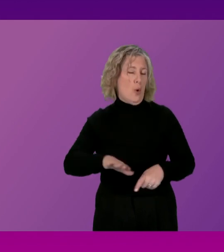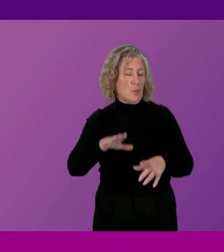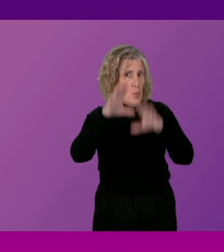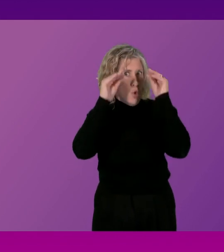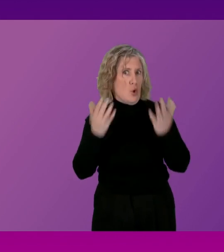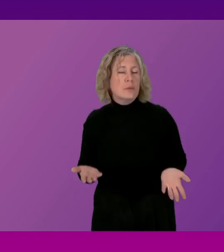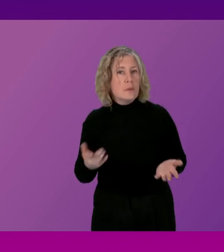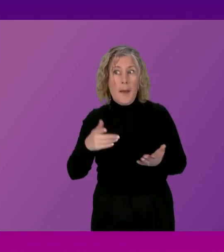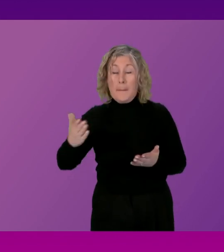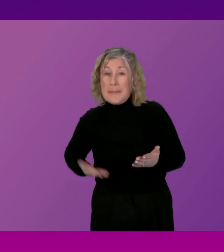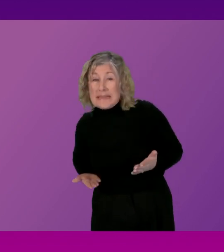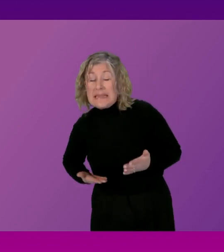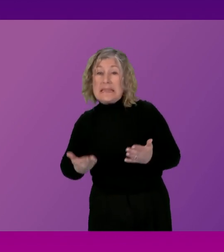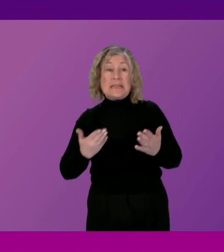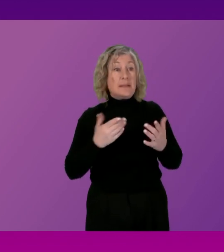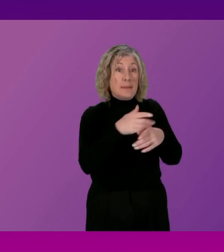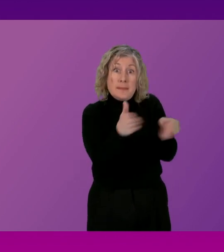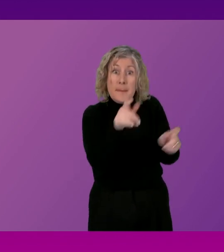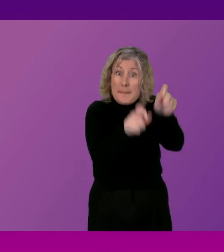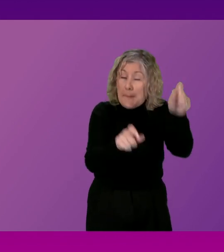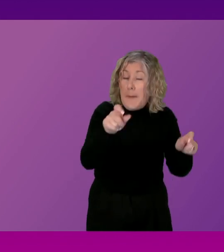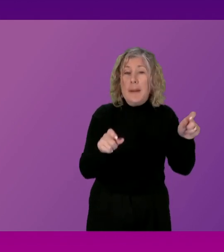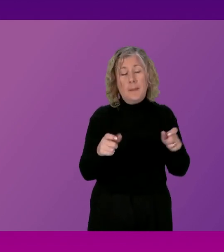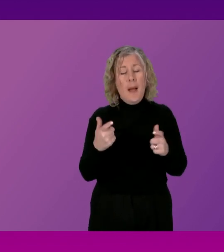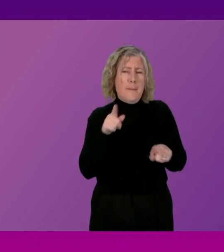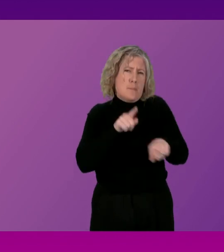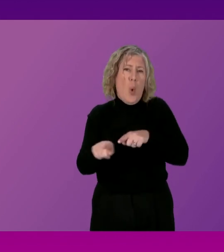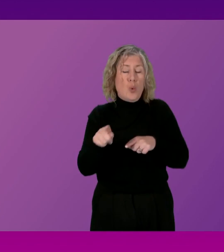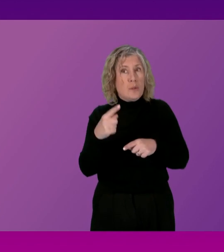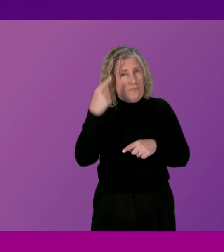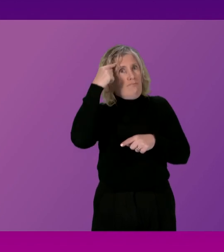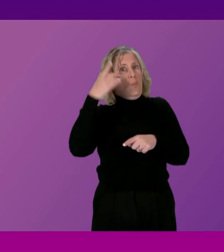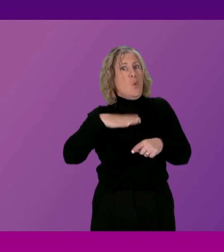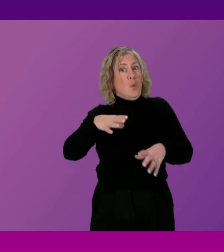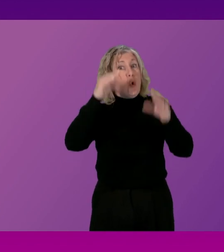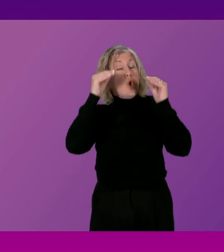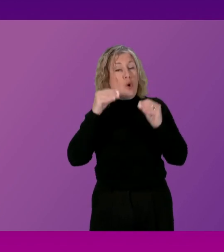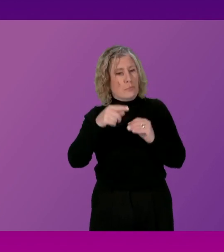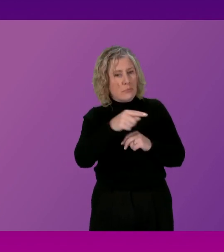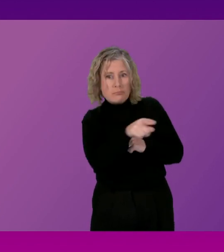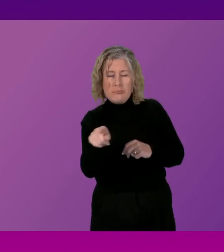to members of the public—but those with the most acute interest will be the families who have been bereaved by Covid.